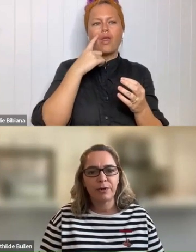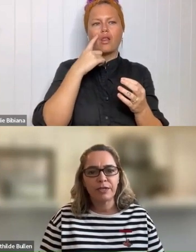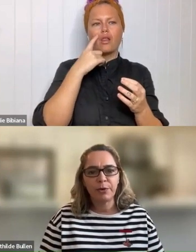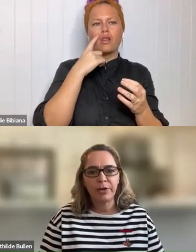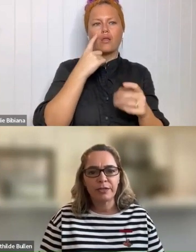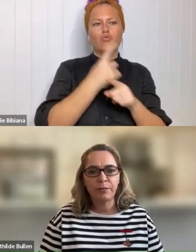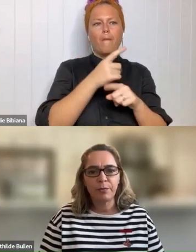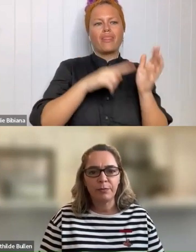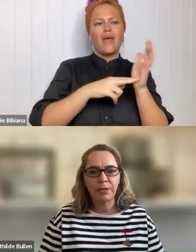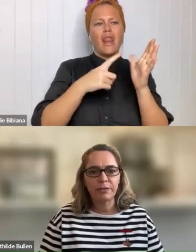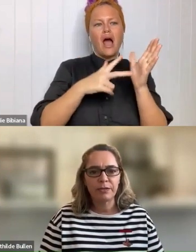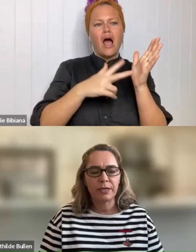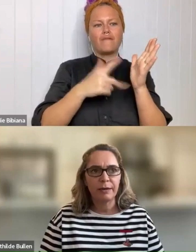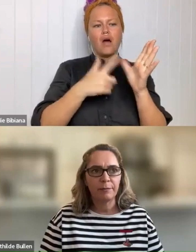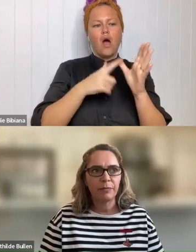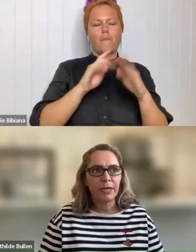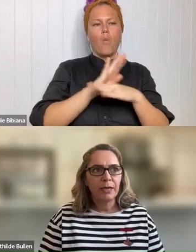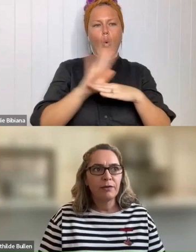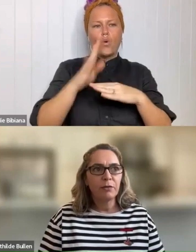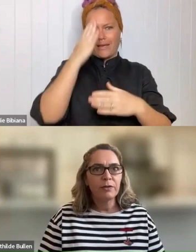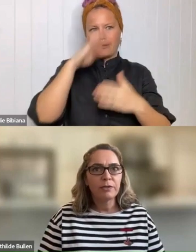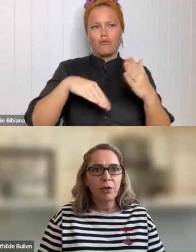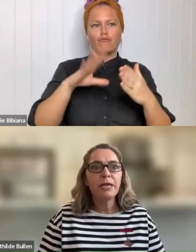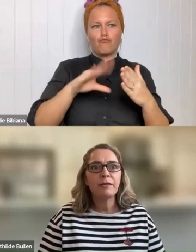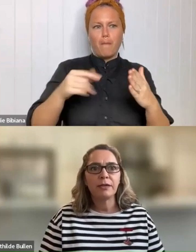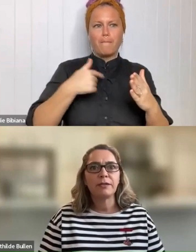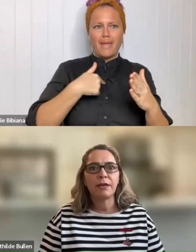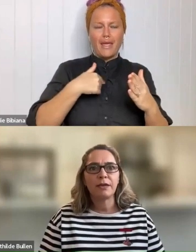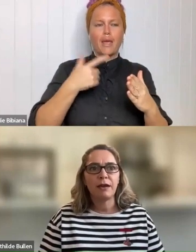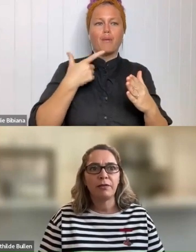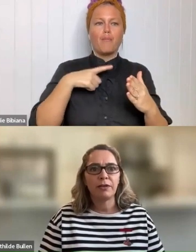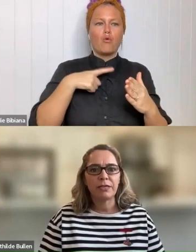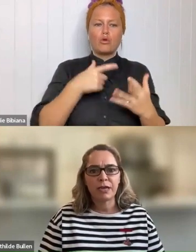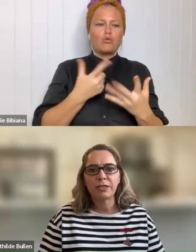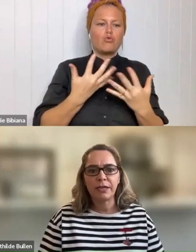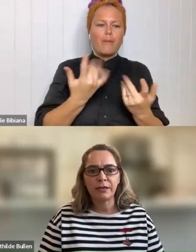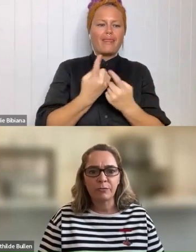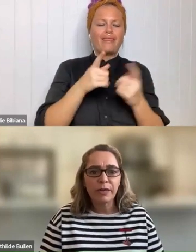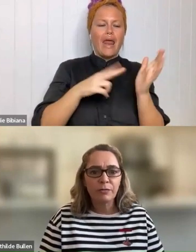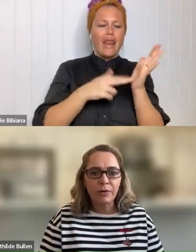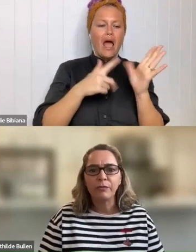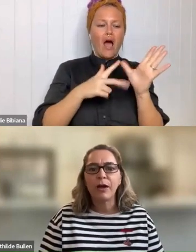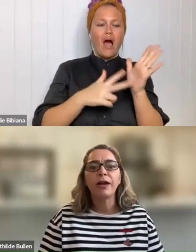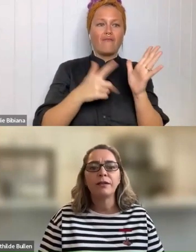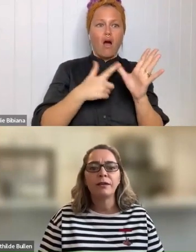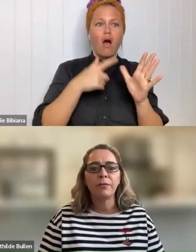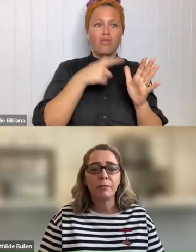body experience for me because there are so many things that NAVA is actually getting really, really right and I'm I'm